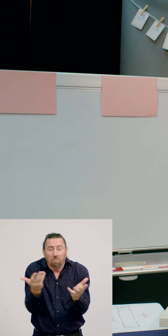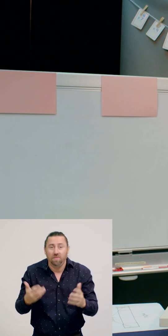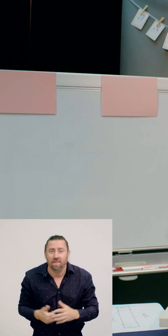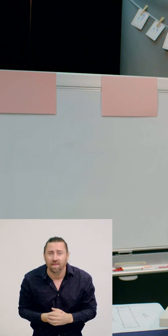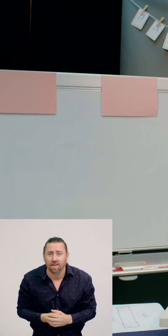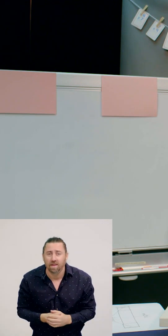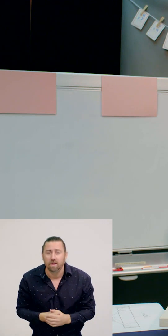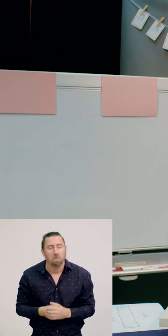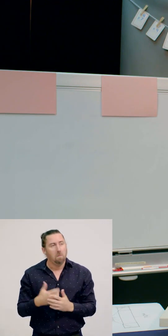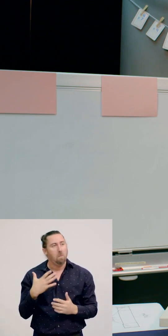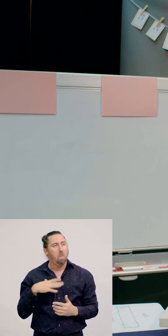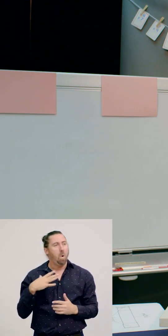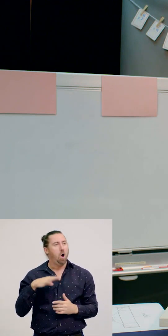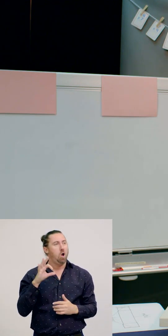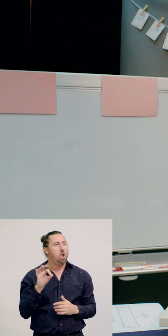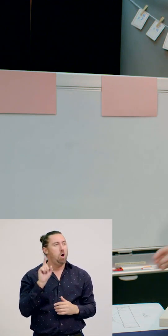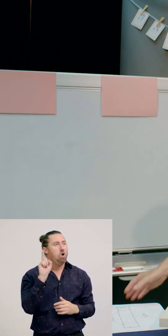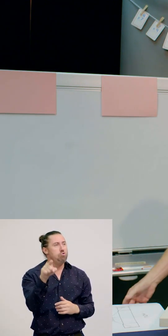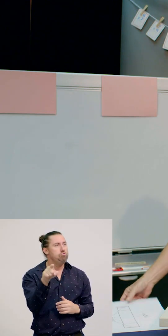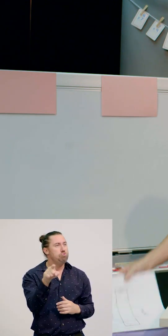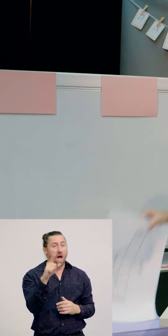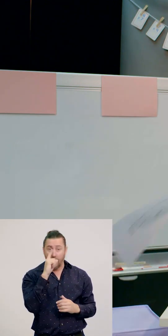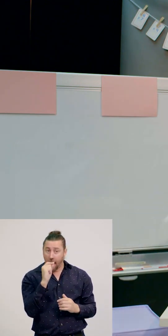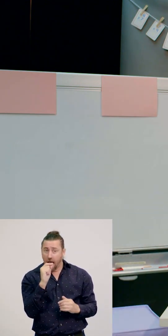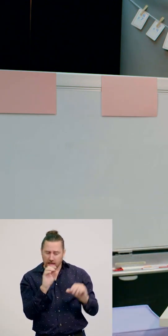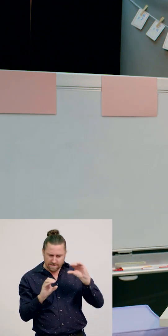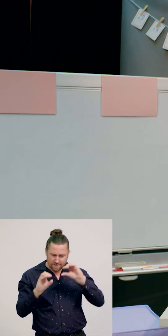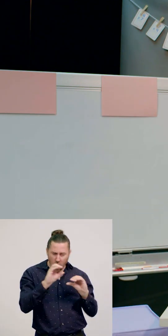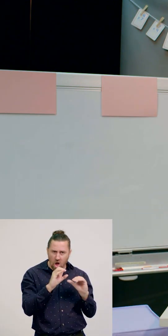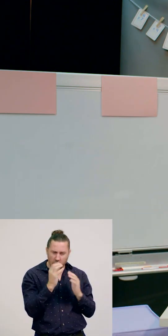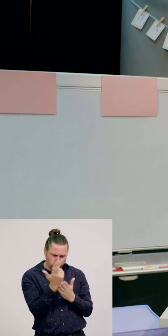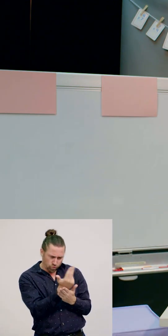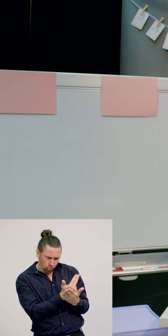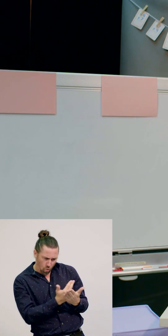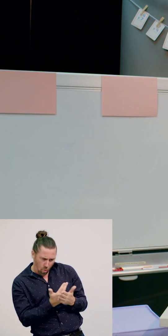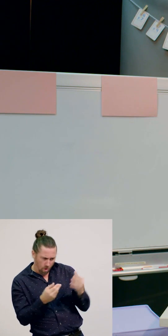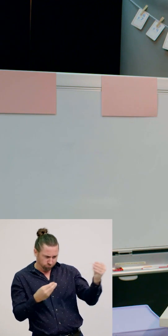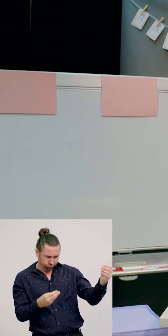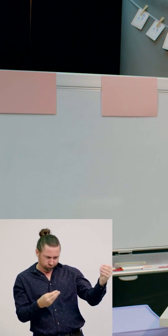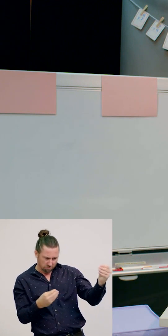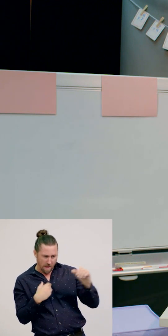Maybe you could make a scientific drawing that shows what it’s made of.